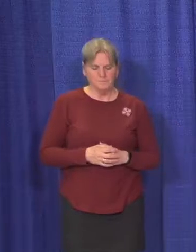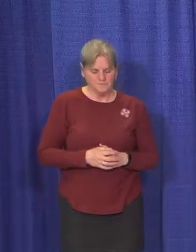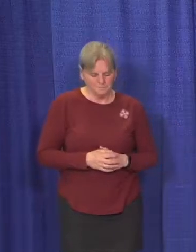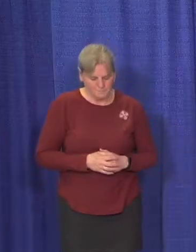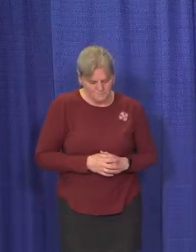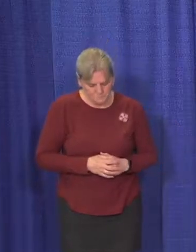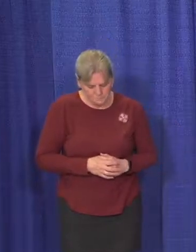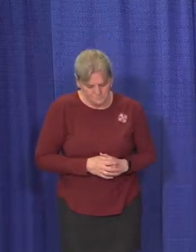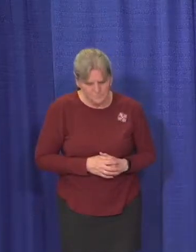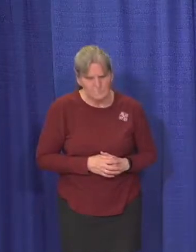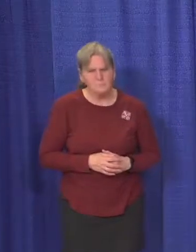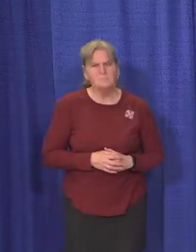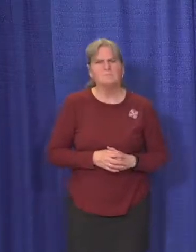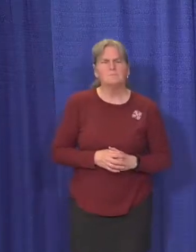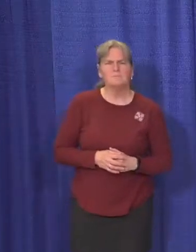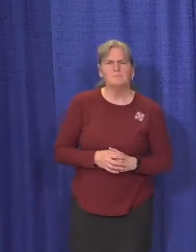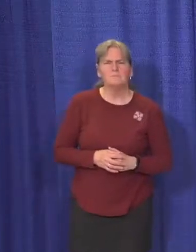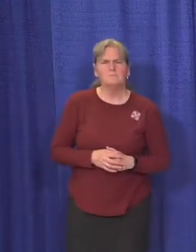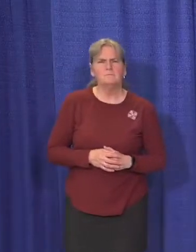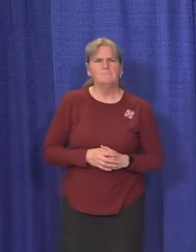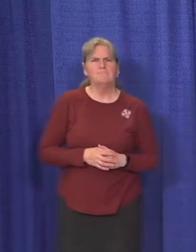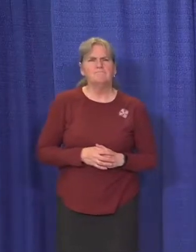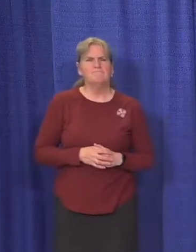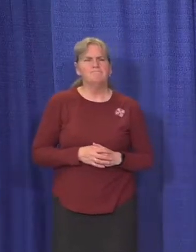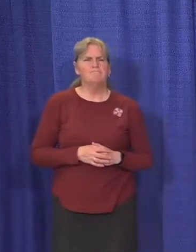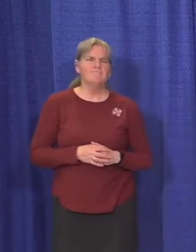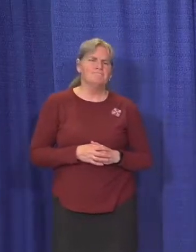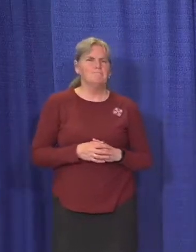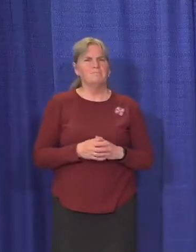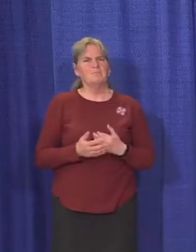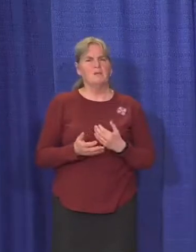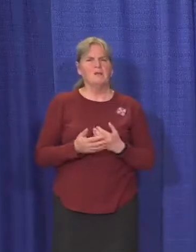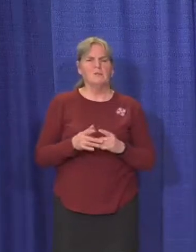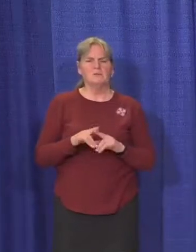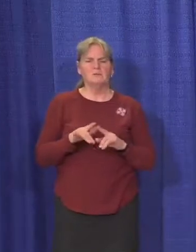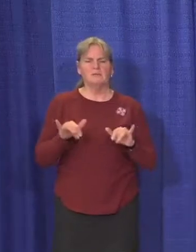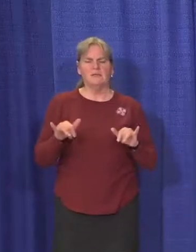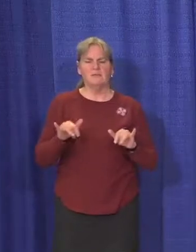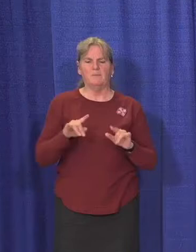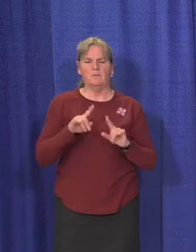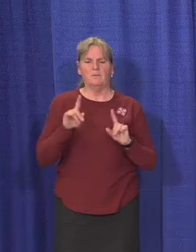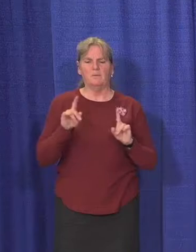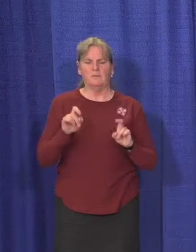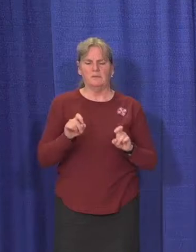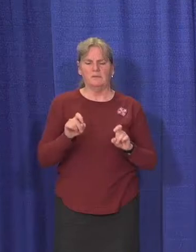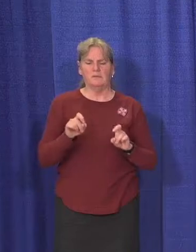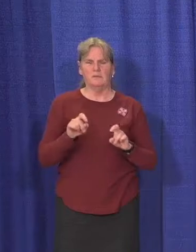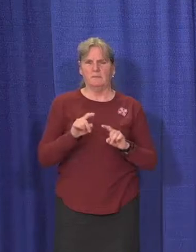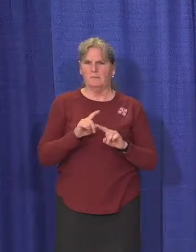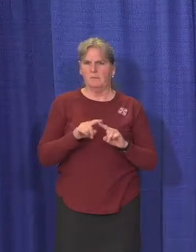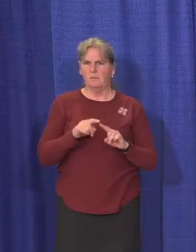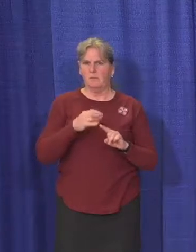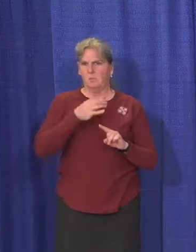Nick from the Canadian press. This might fall in a similar